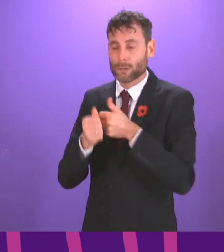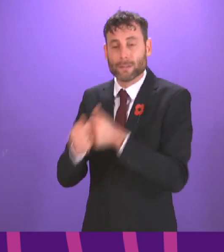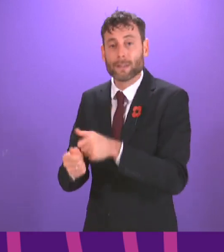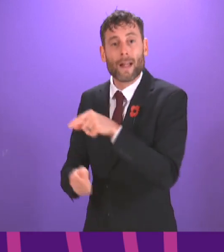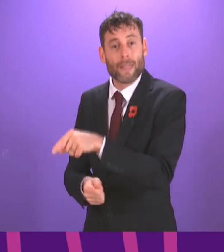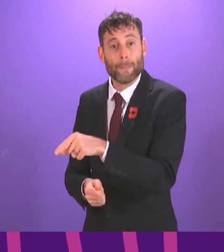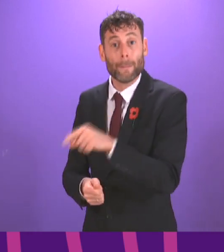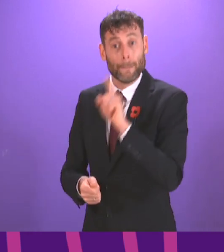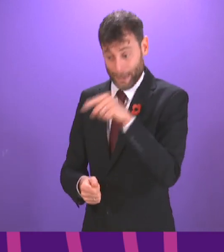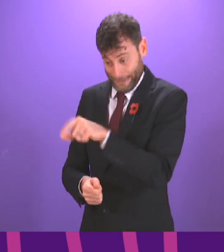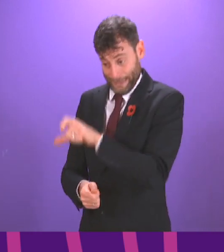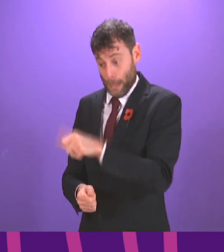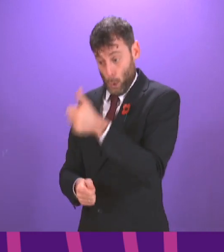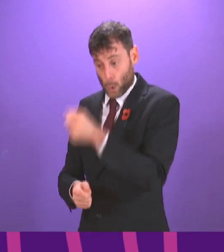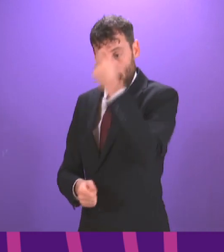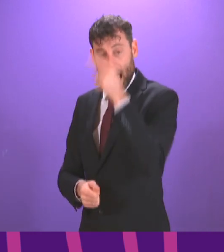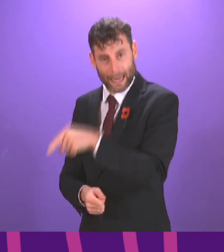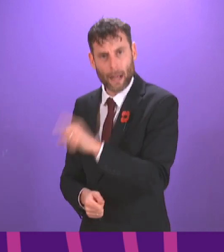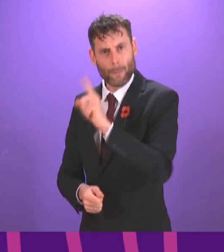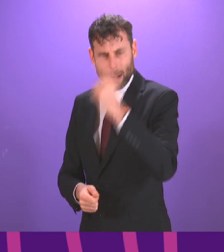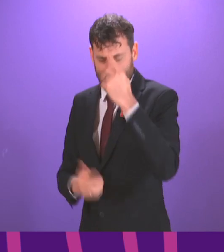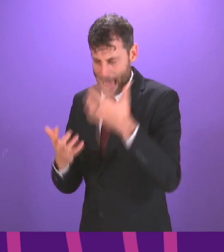Airport Racial Profiling (Mohammad Asif) Pauline McNeill (Glasgow) (Lab):